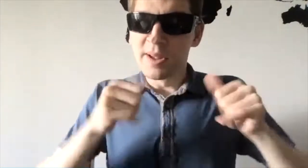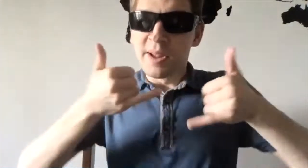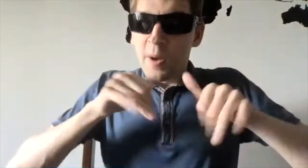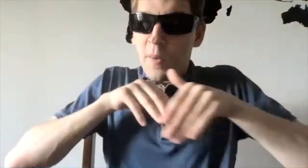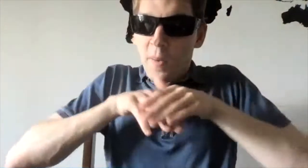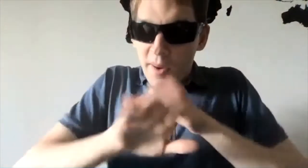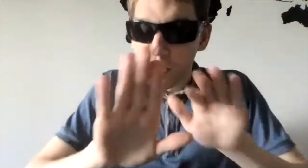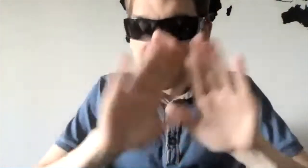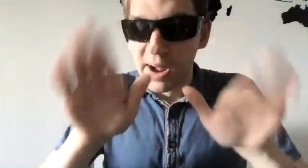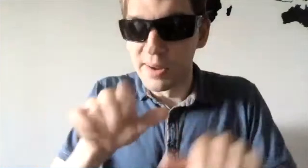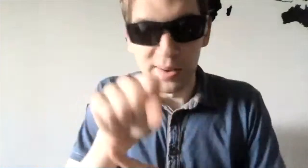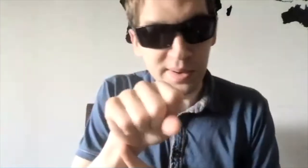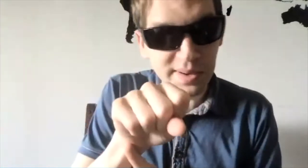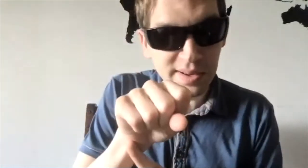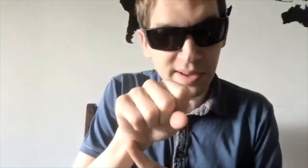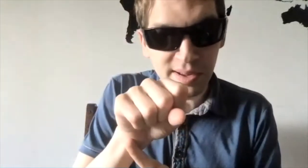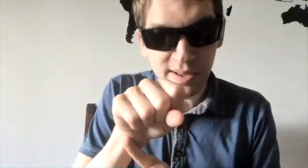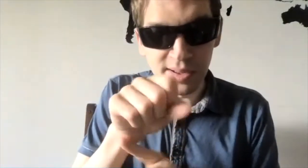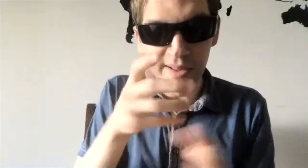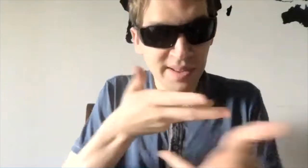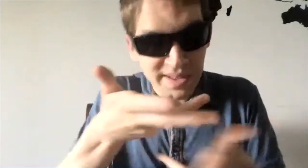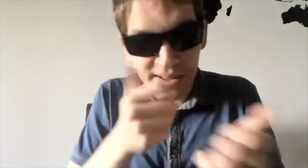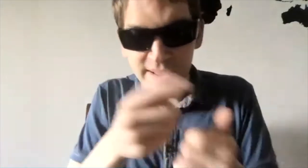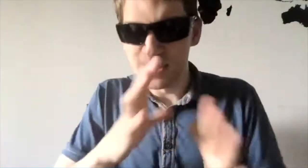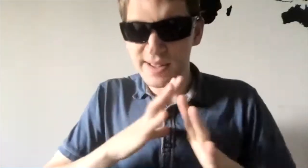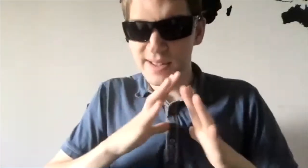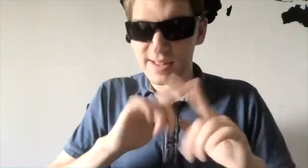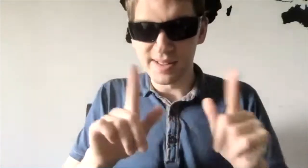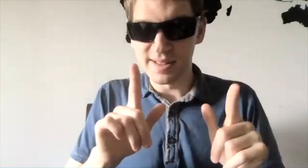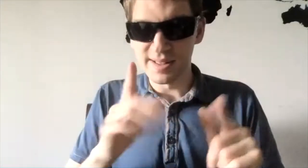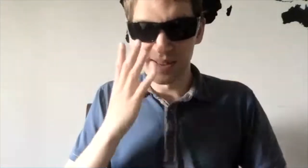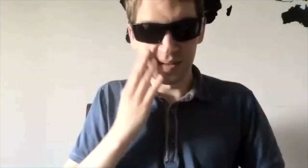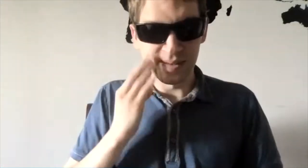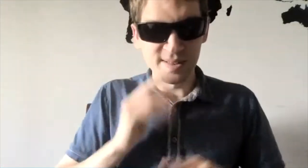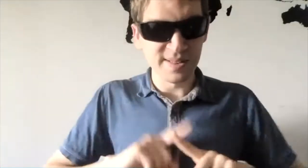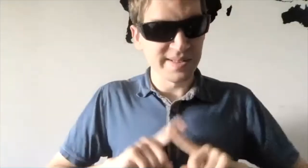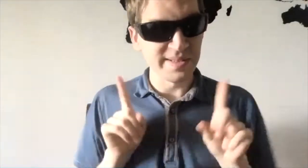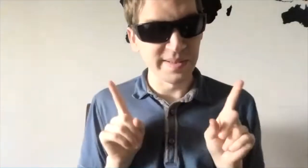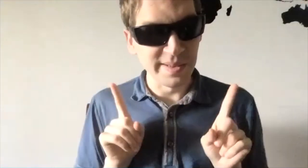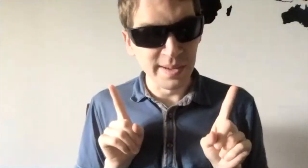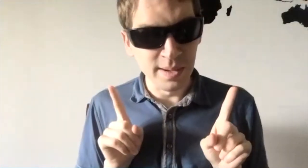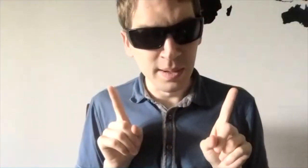included. Yeah I can still get in the house from going in the back but that's not the same.